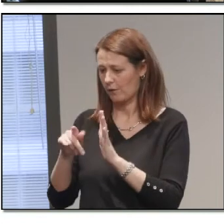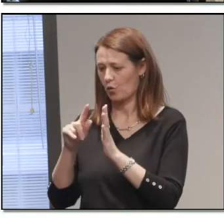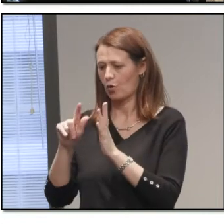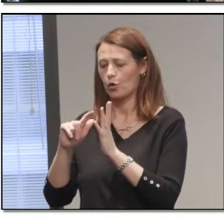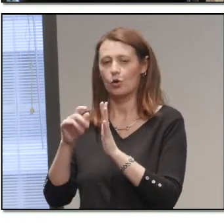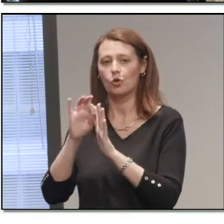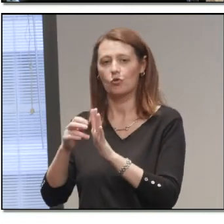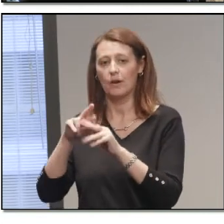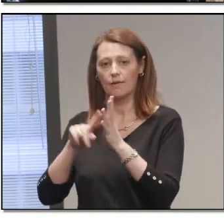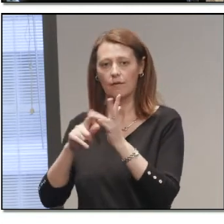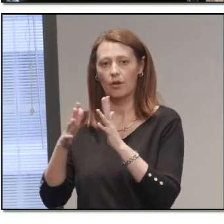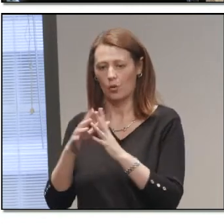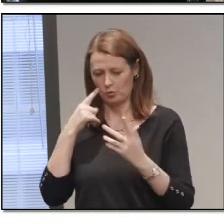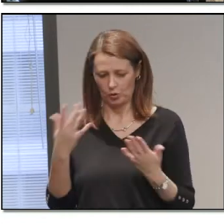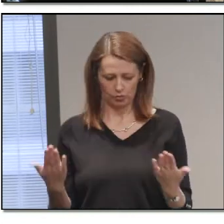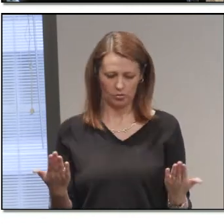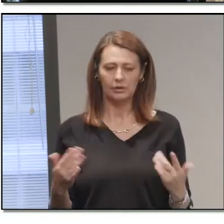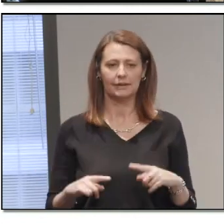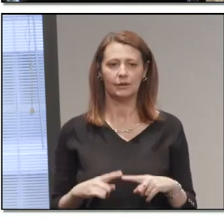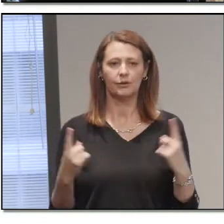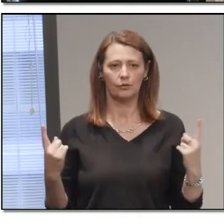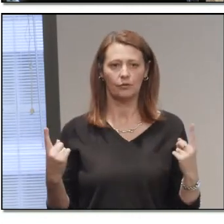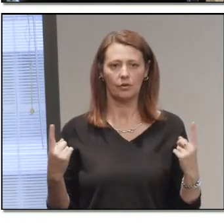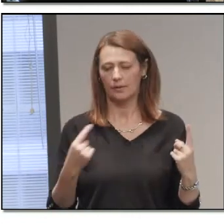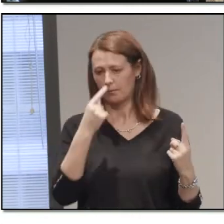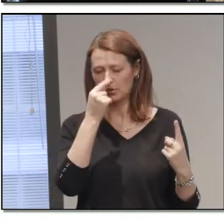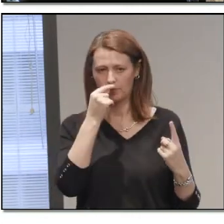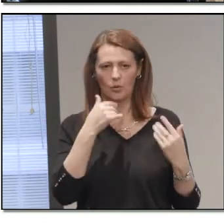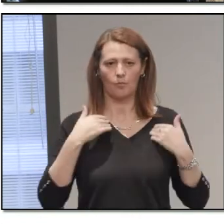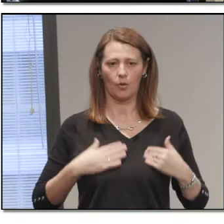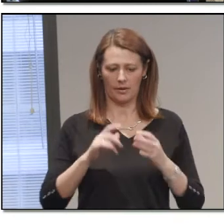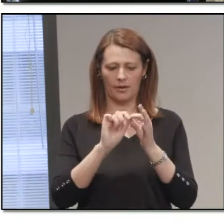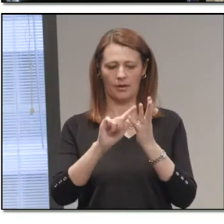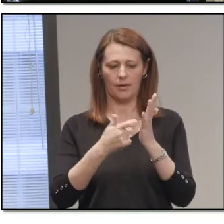a very different picture of the body burden or potential body burden related to against age.